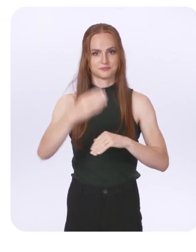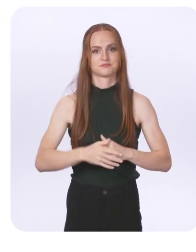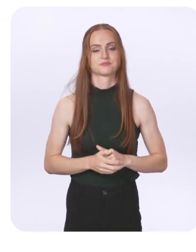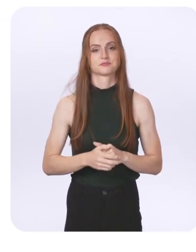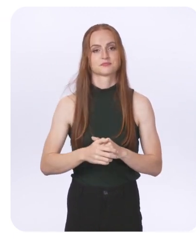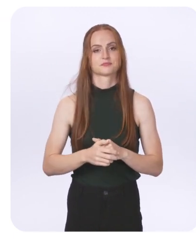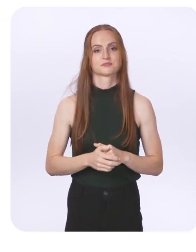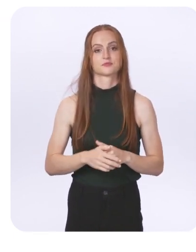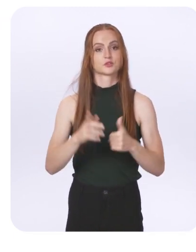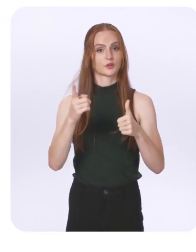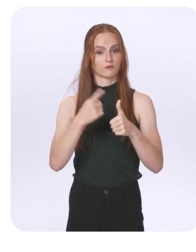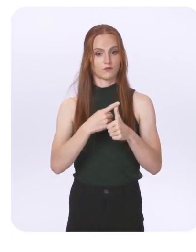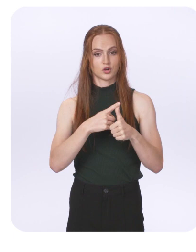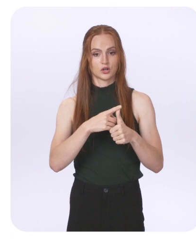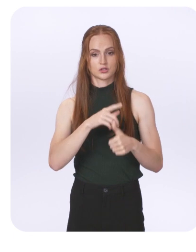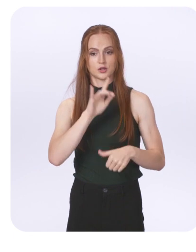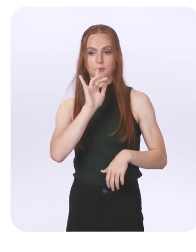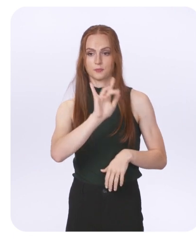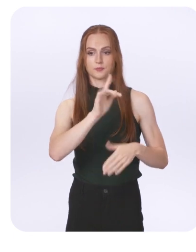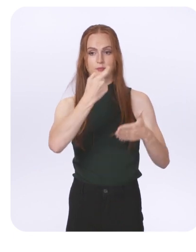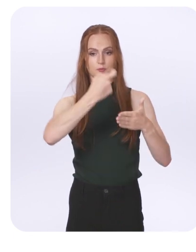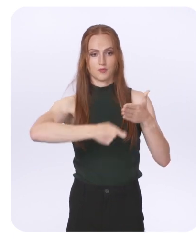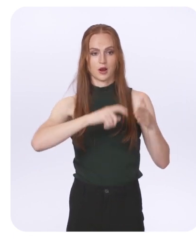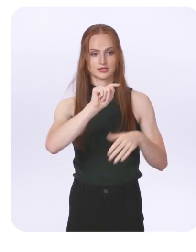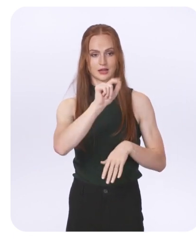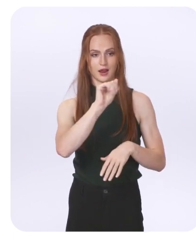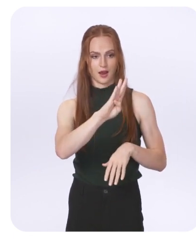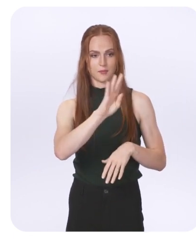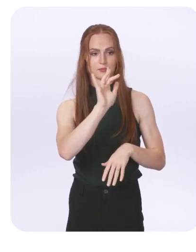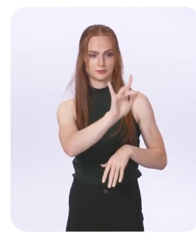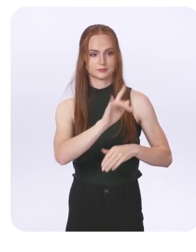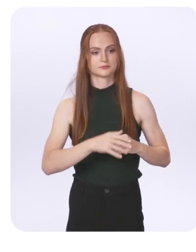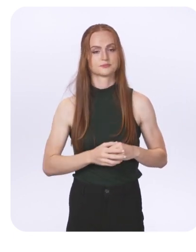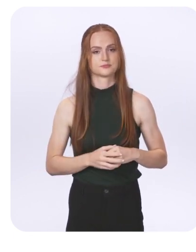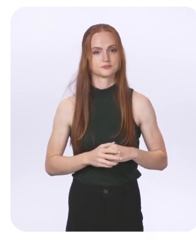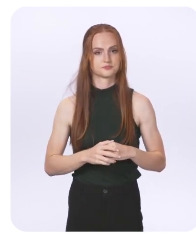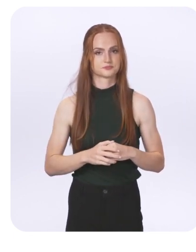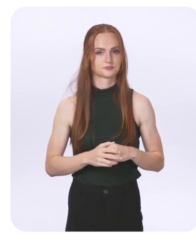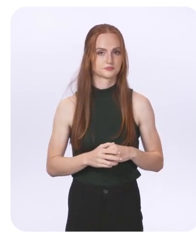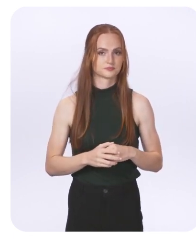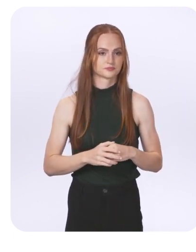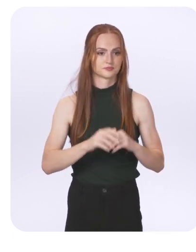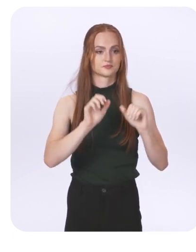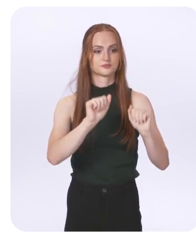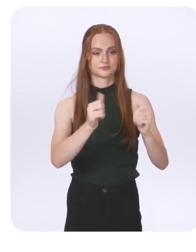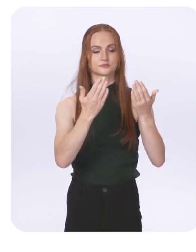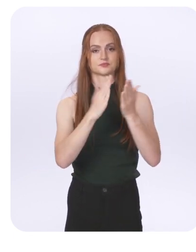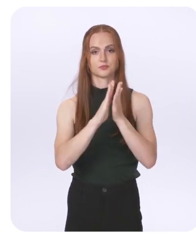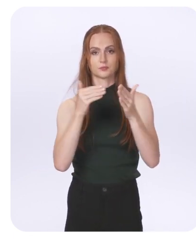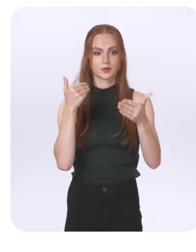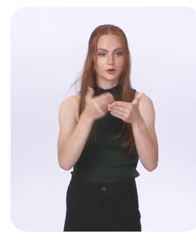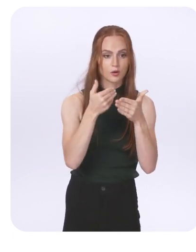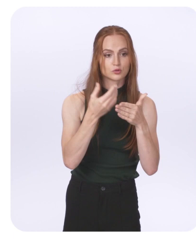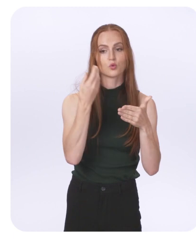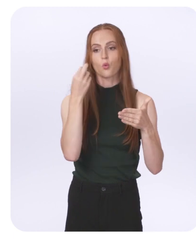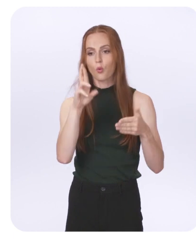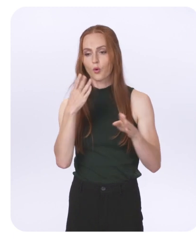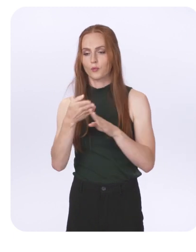It's important to select a launch date that you're confident about. If you're not sure about the launch date, select the season granularity,